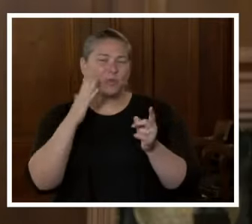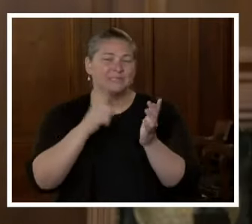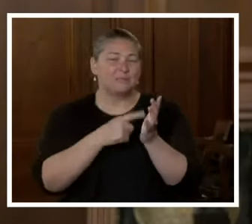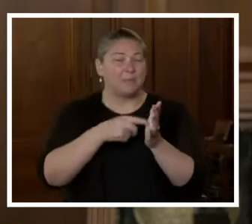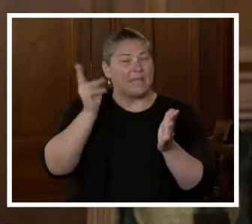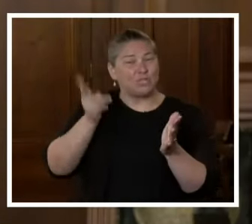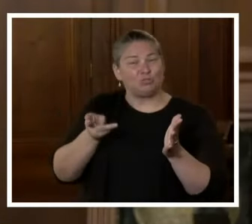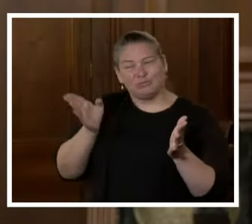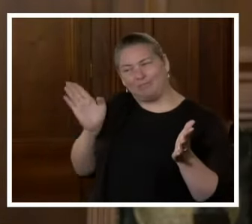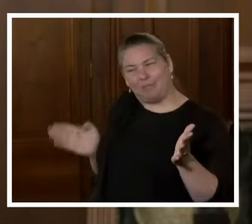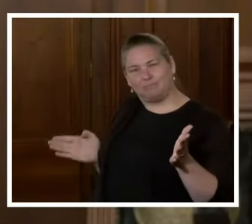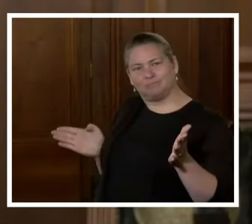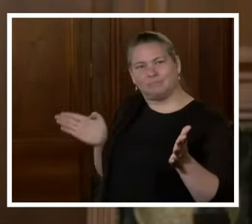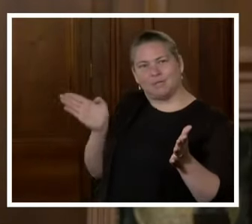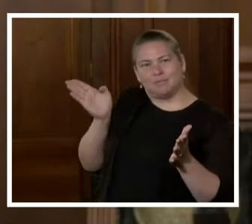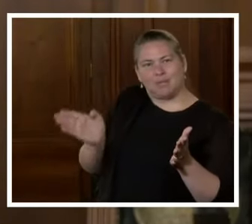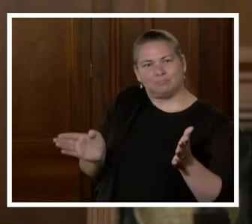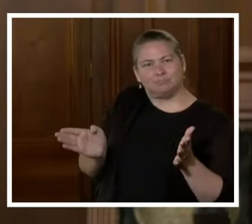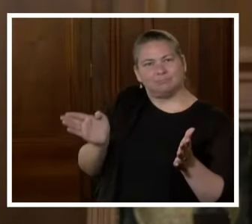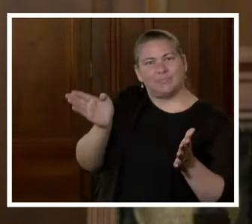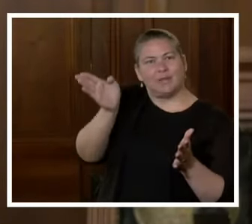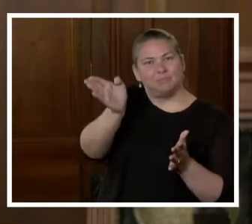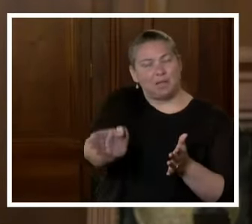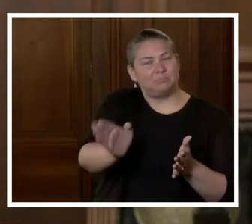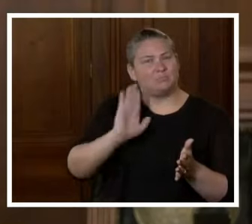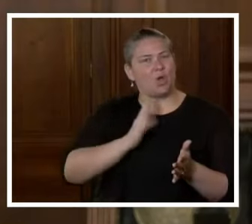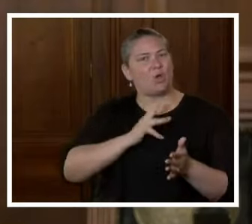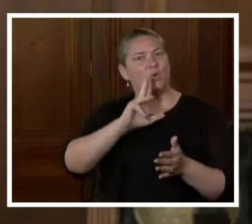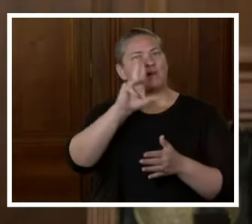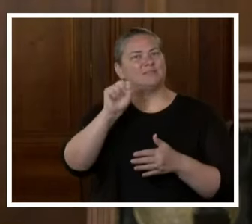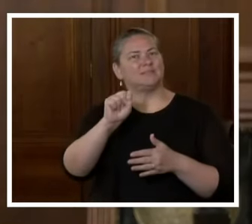RIGHT?